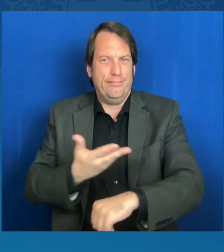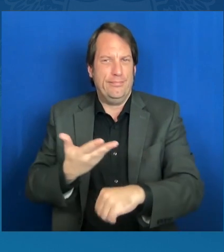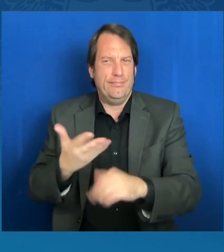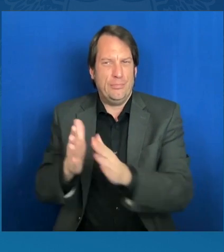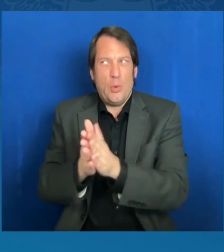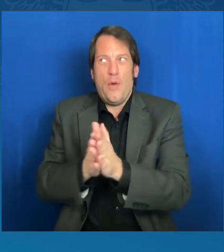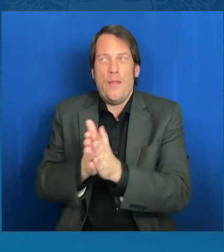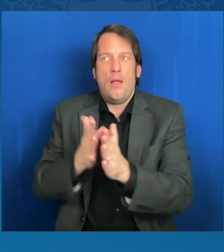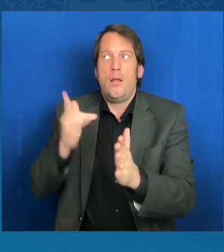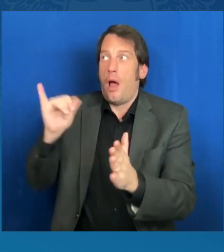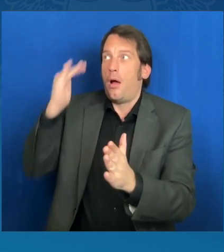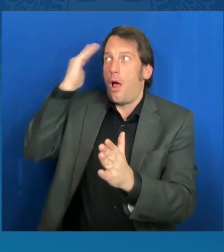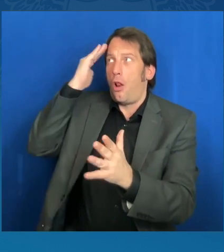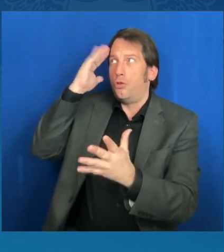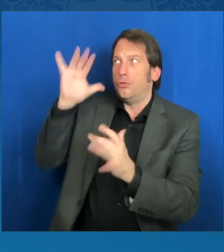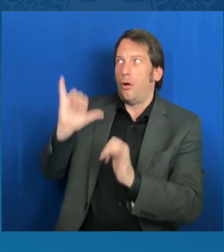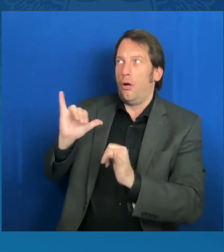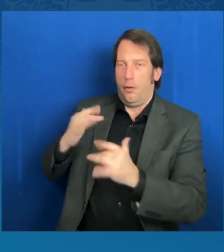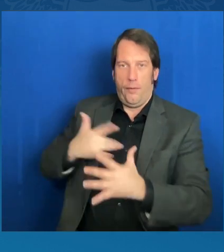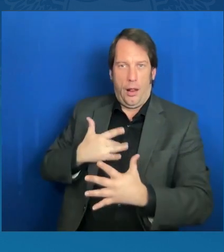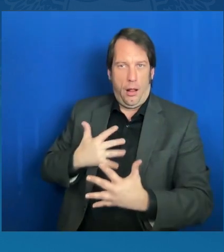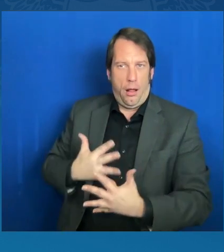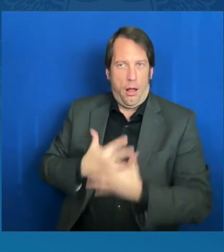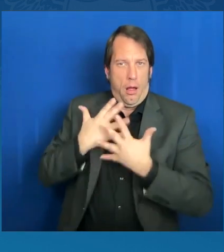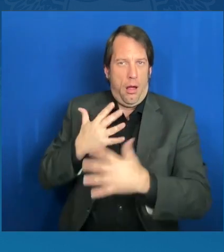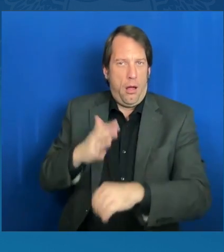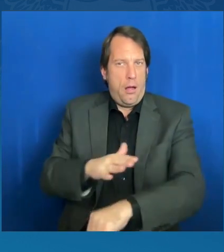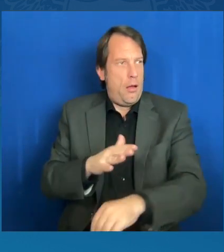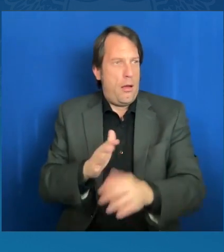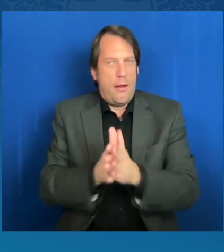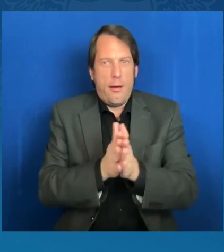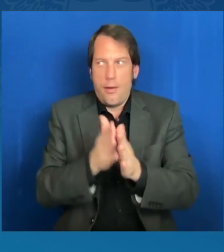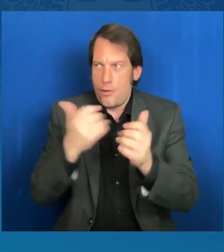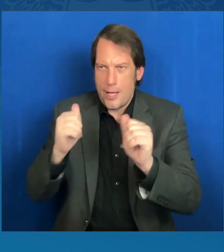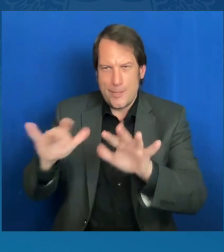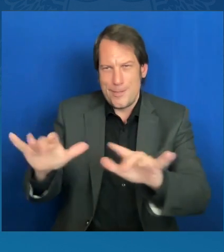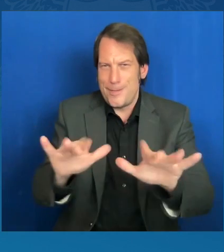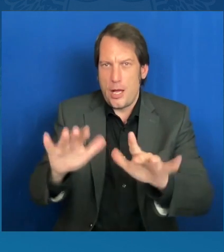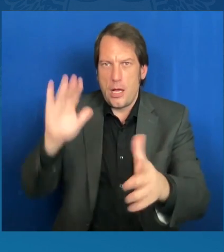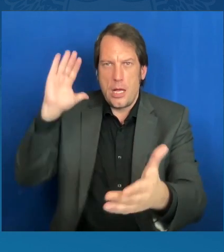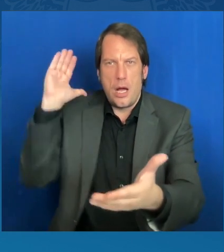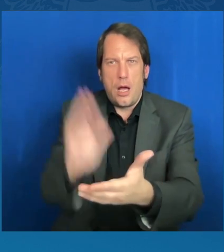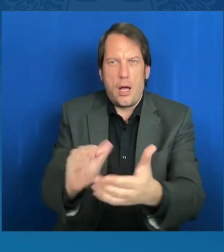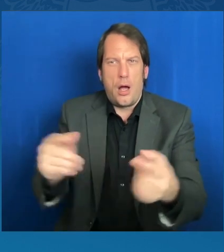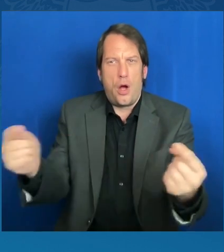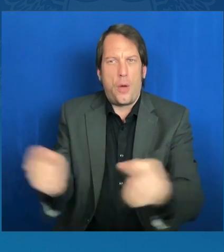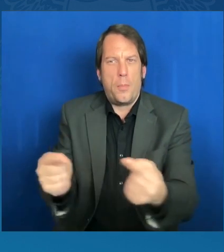but not for the sake only of reducing harm but in- -- investing in the potential and the greatness.